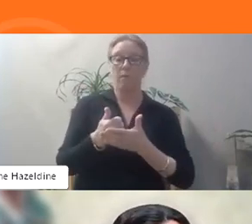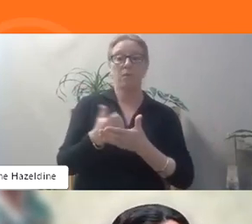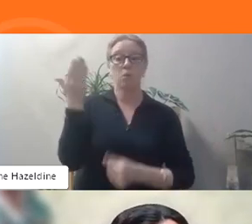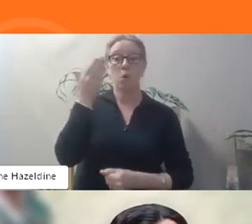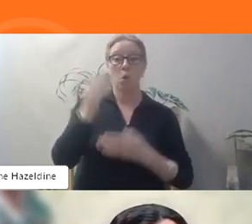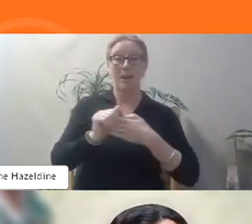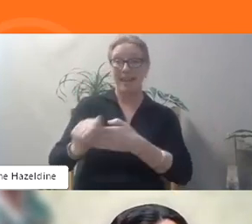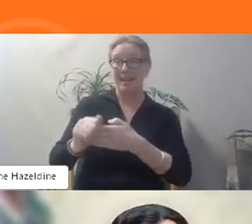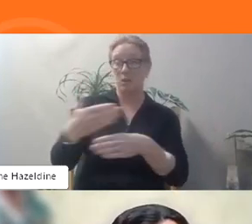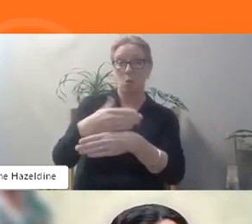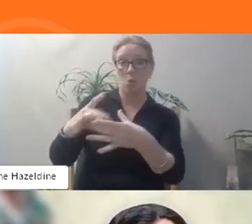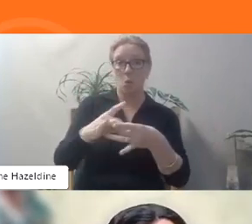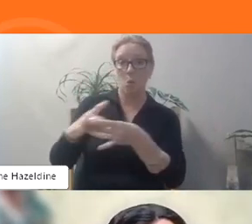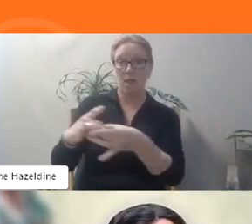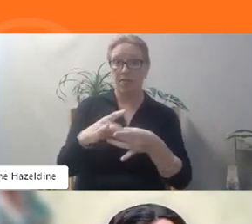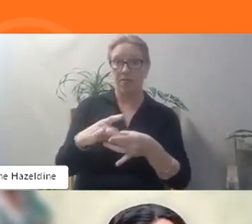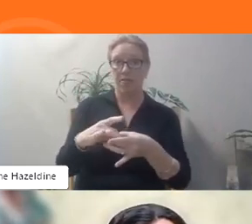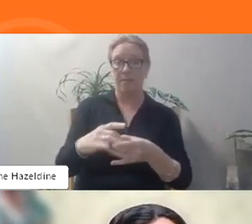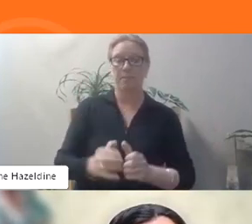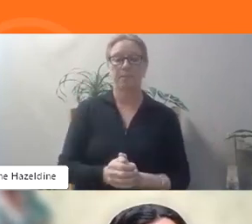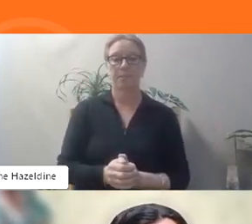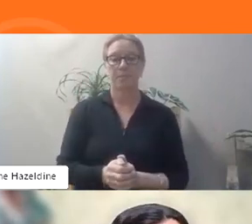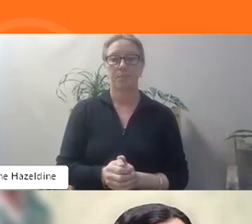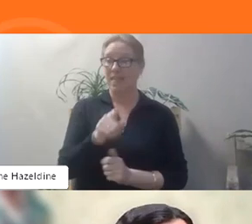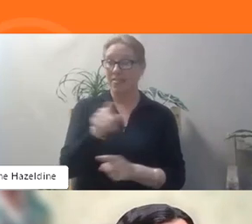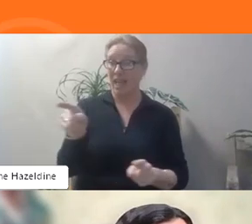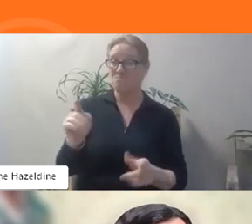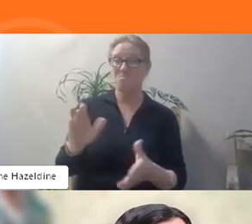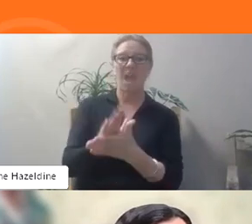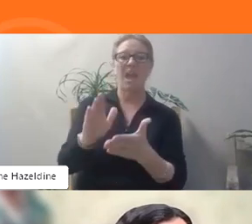with more closely than ever as they are willing to hear how it